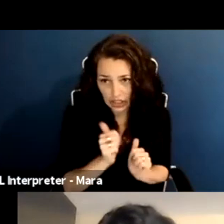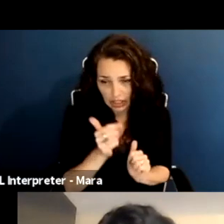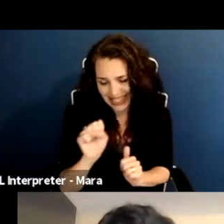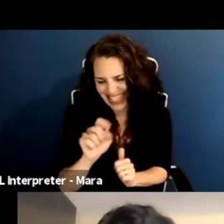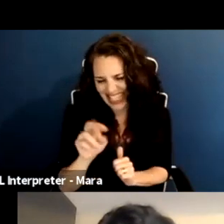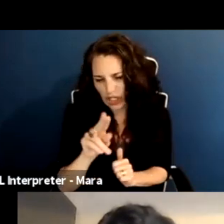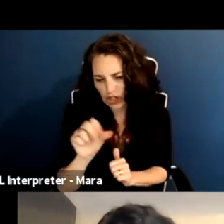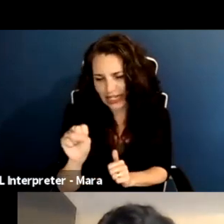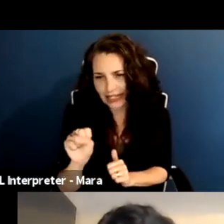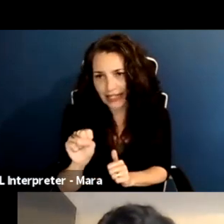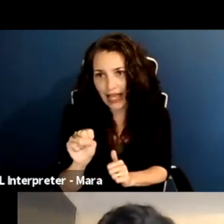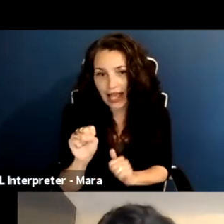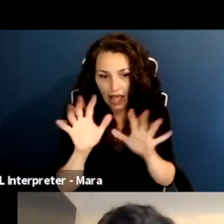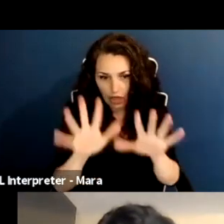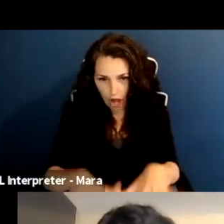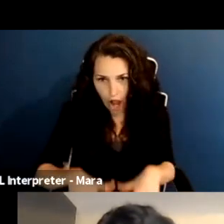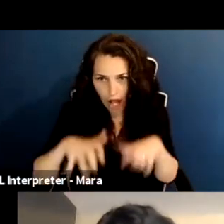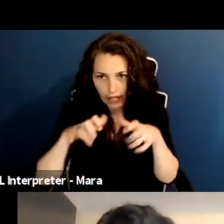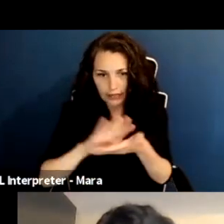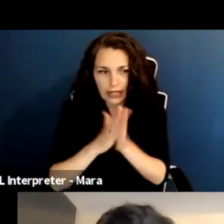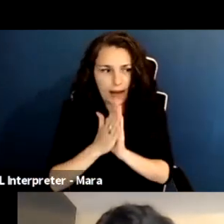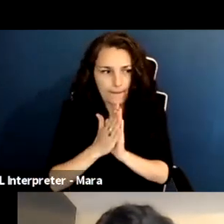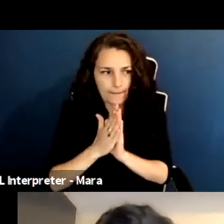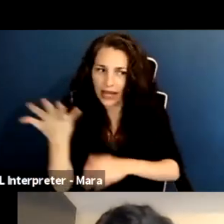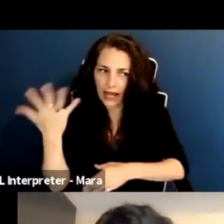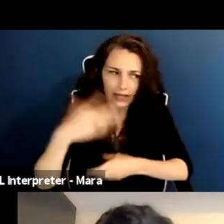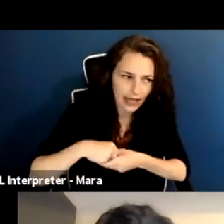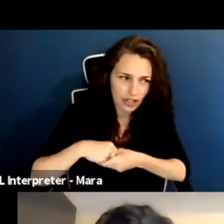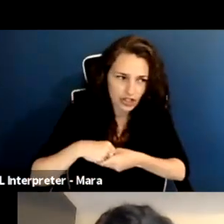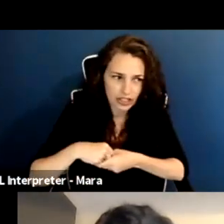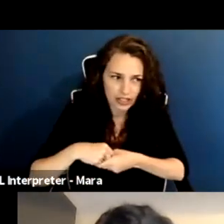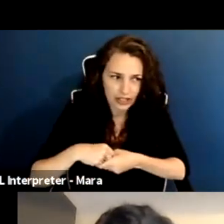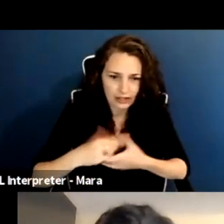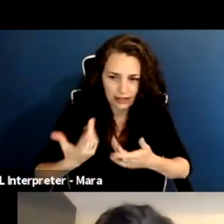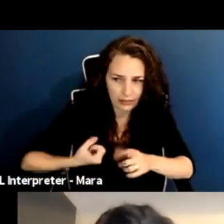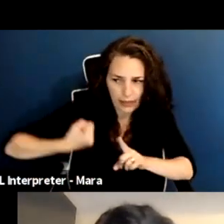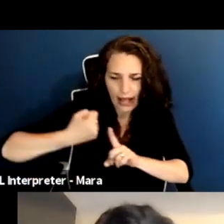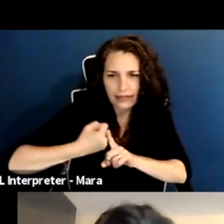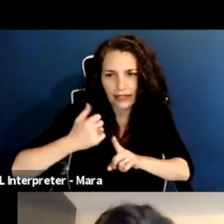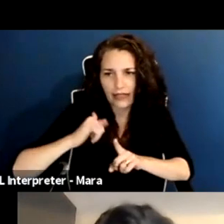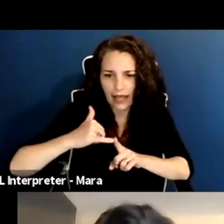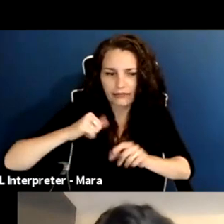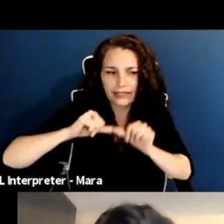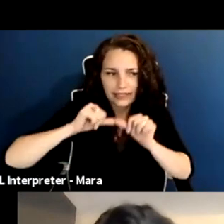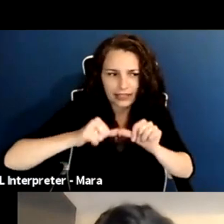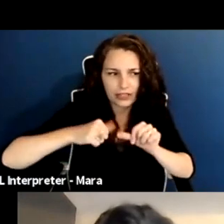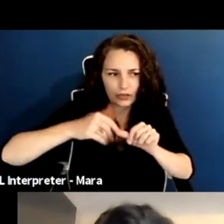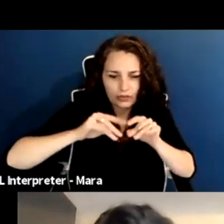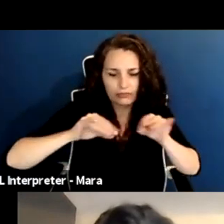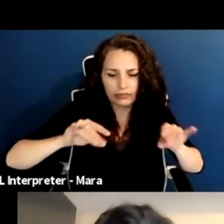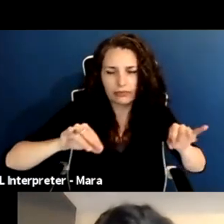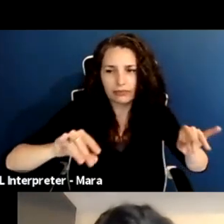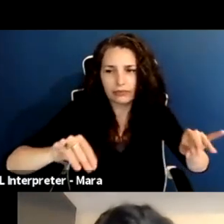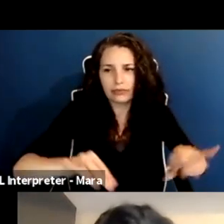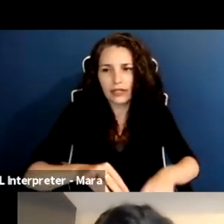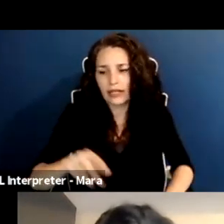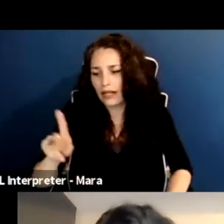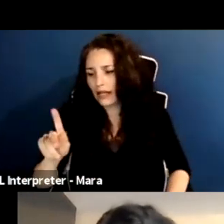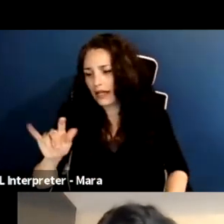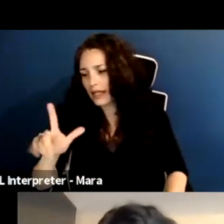and involved and impacted. And that hopefully then that continues. I know Kayla has talked about too,